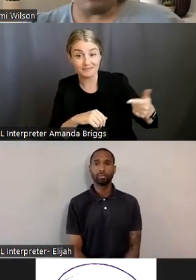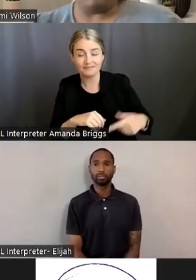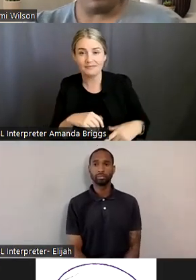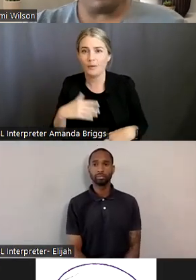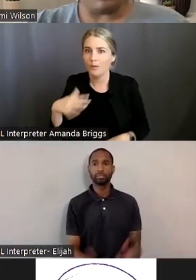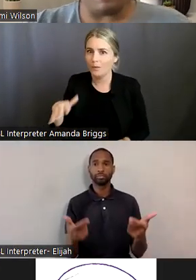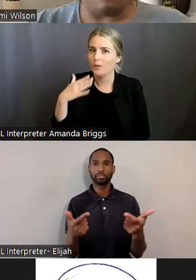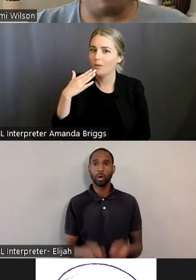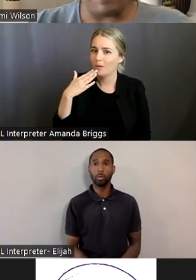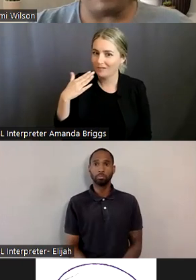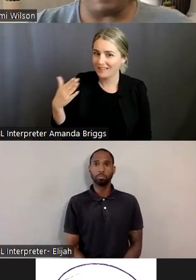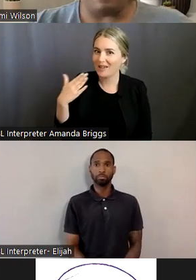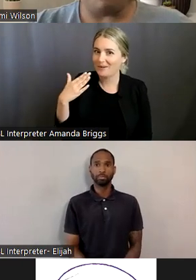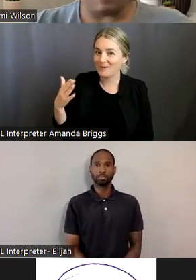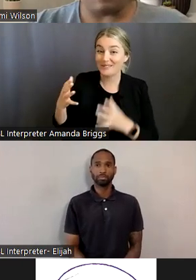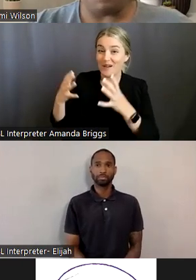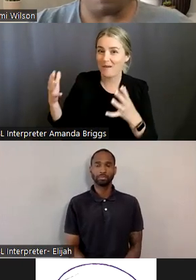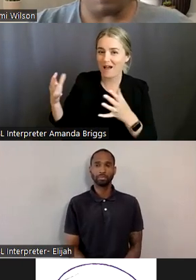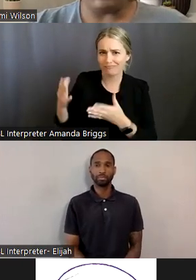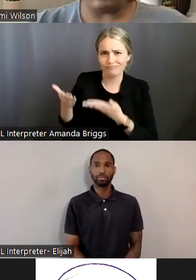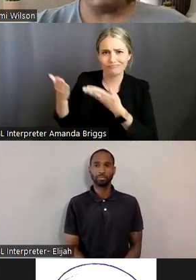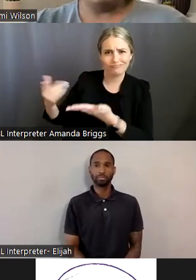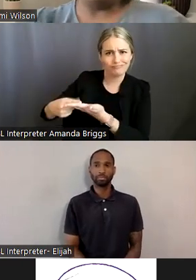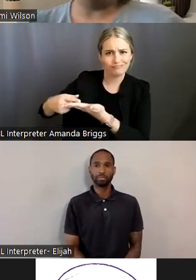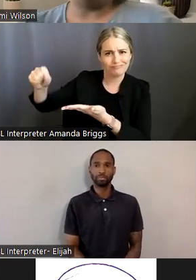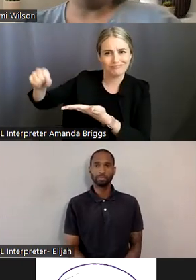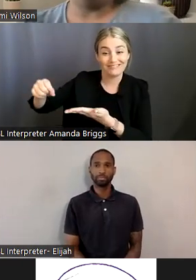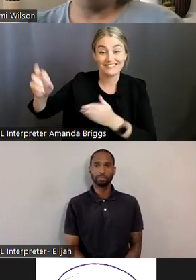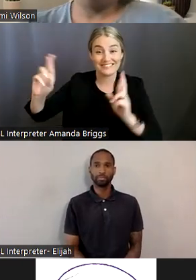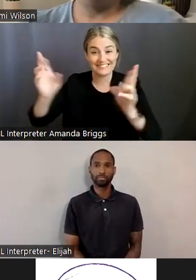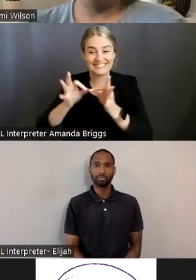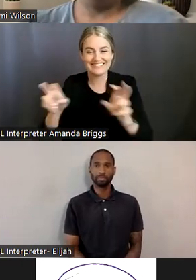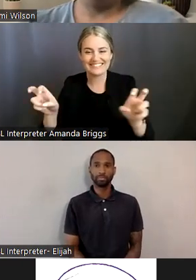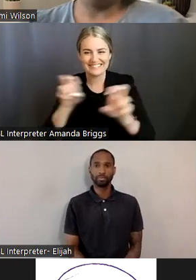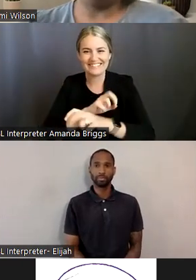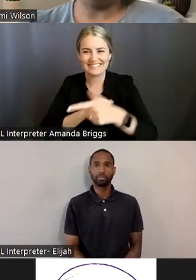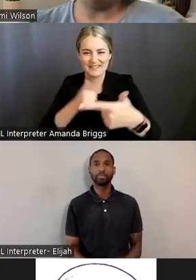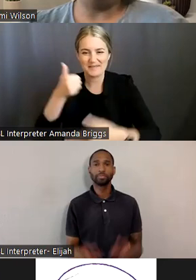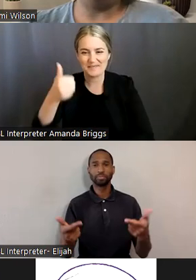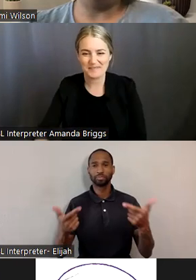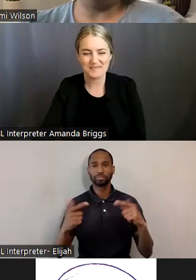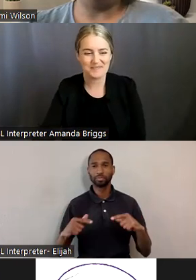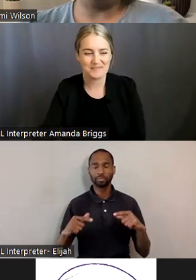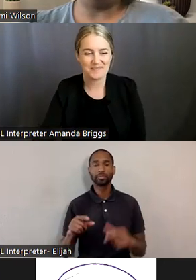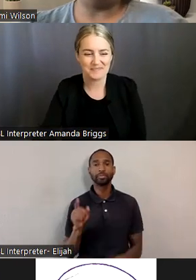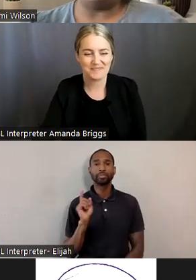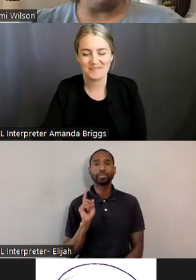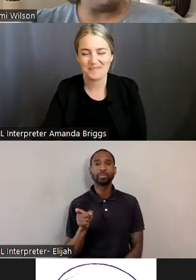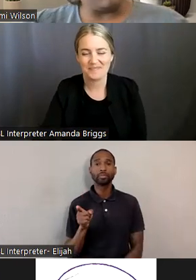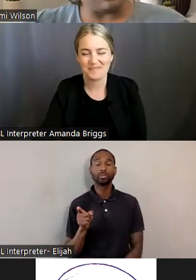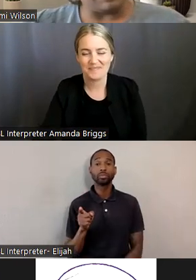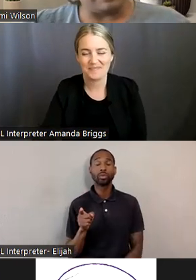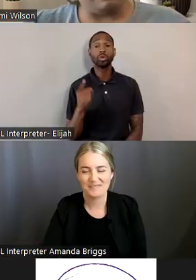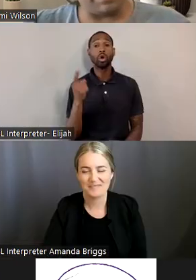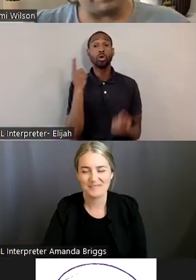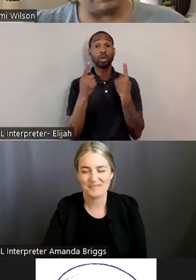so much for bringing that up first and foremost. So just thinking about my time as